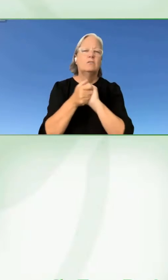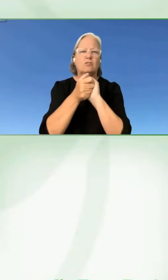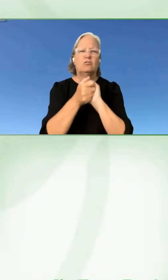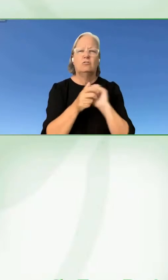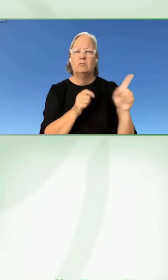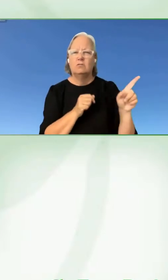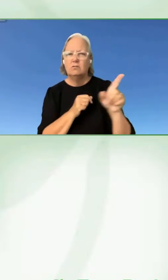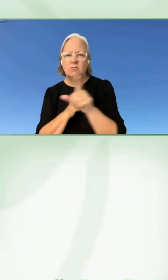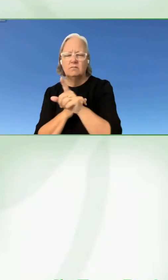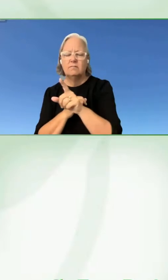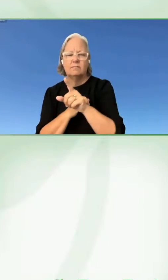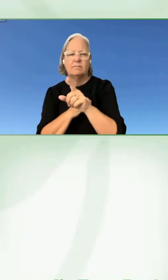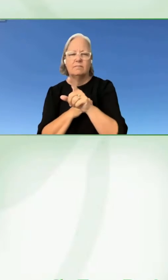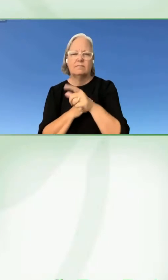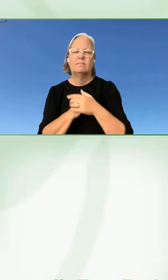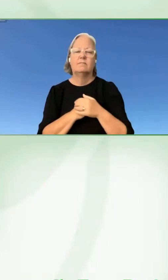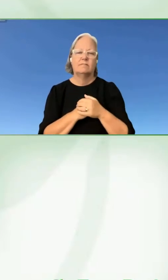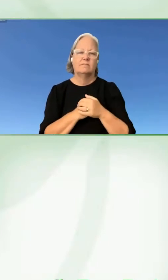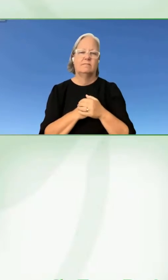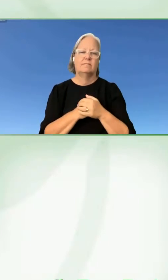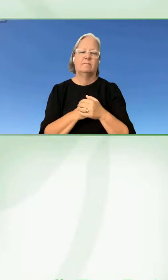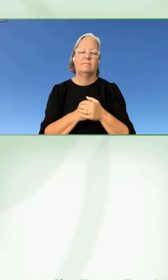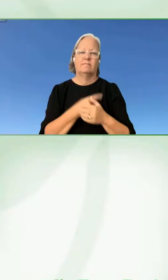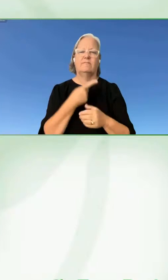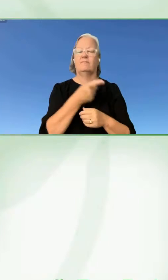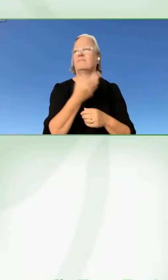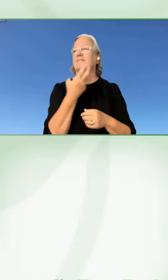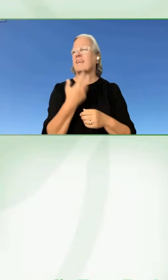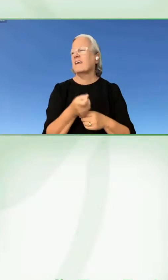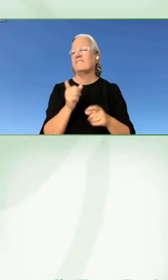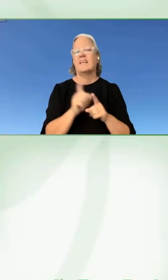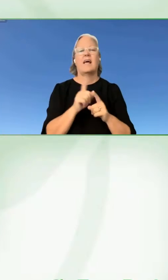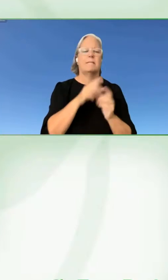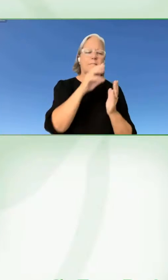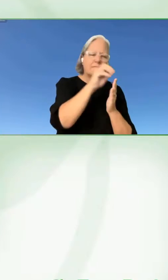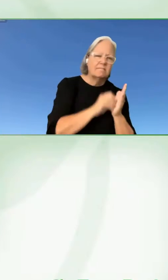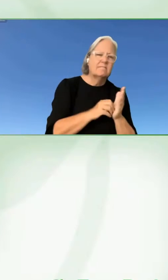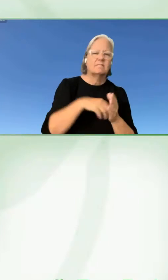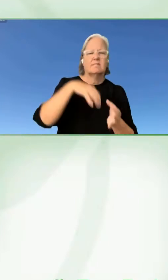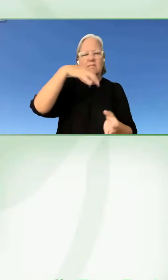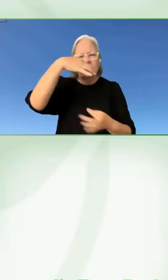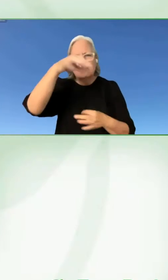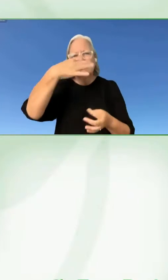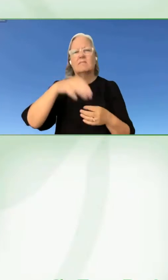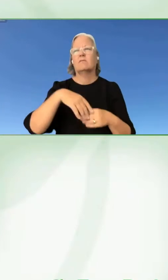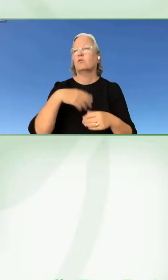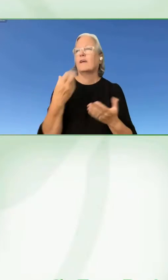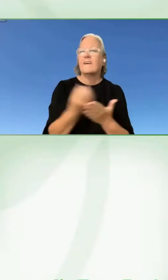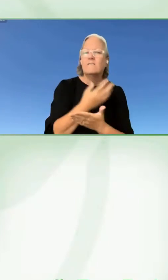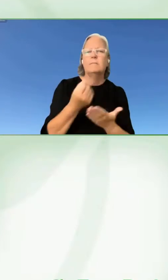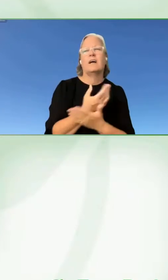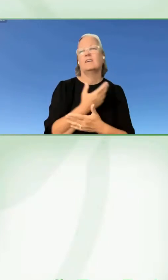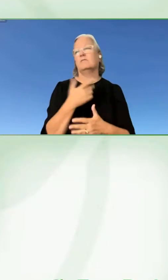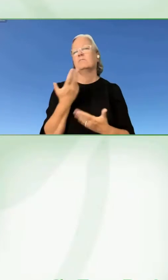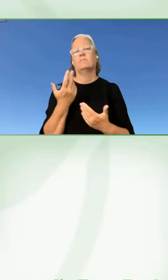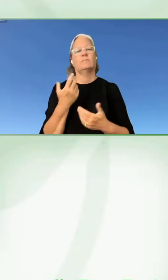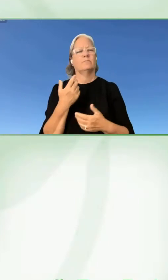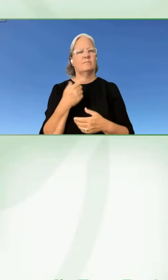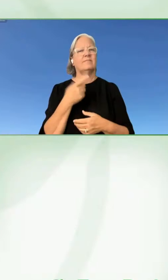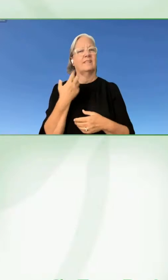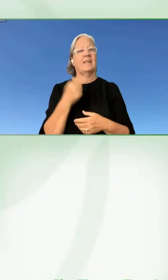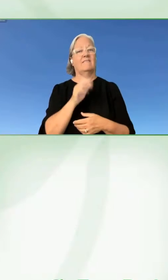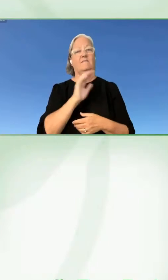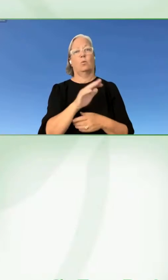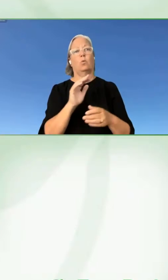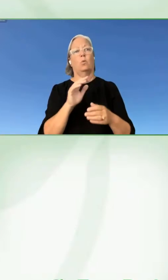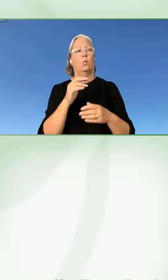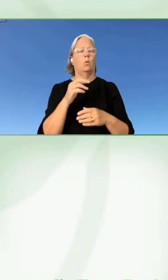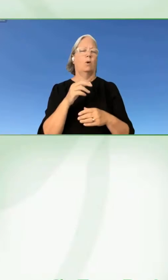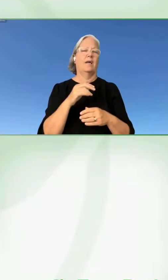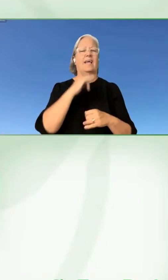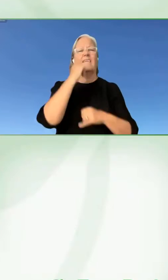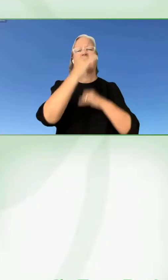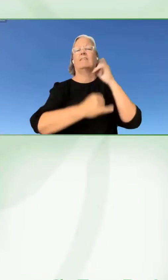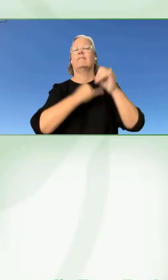We are open to discuss and whatever you want to learn from us on our mistakes so please